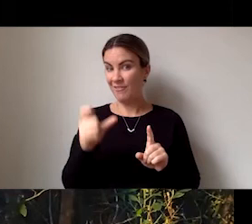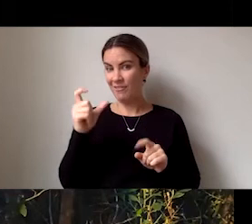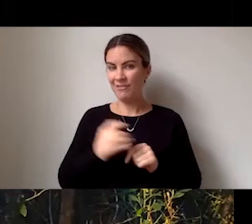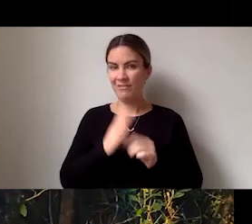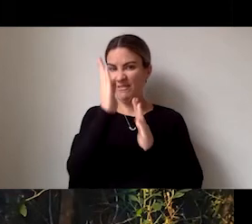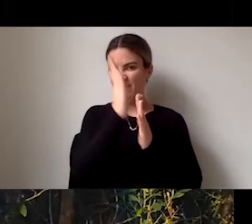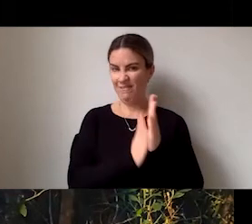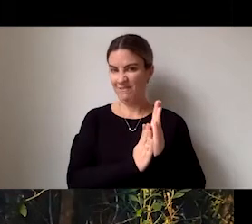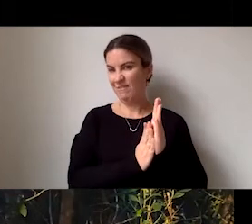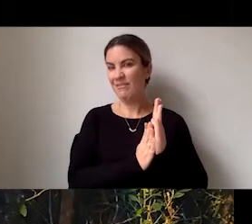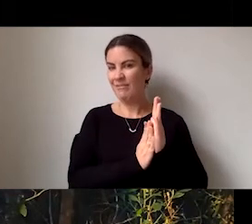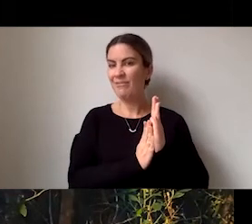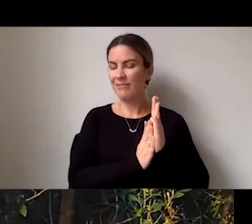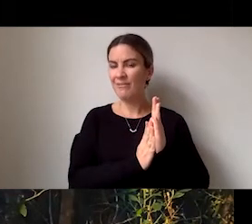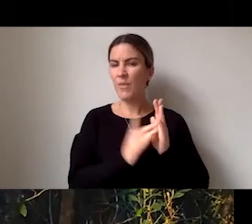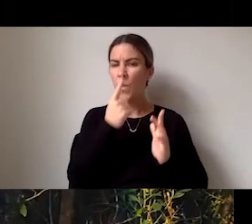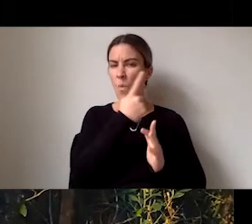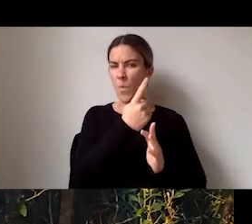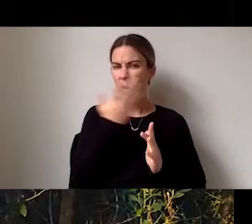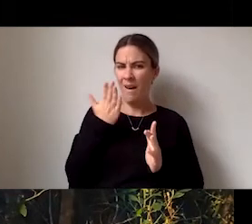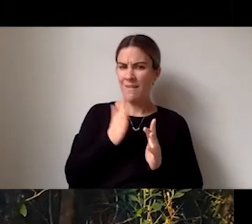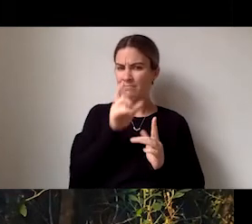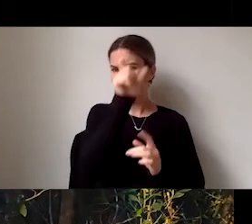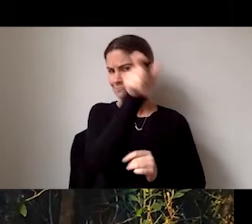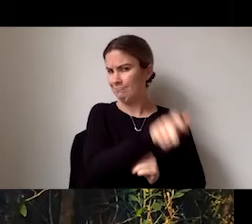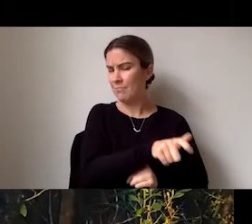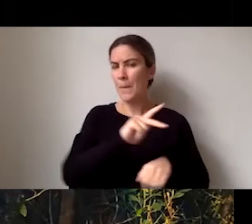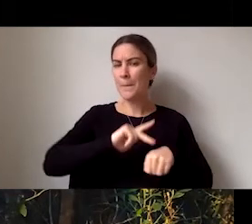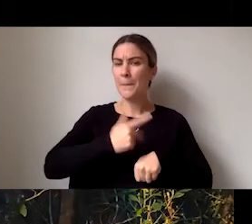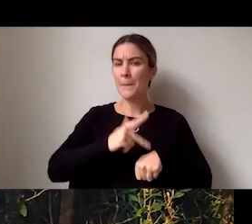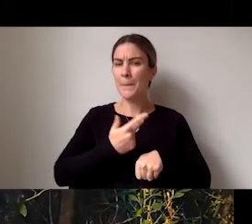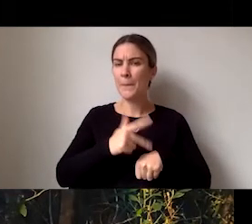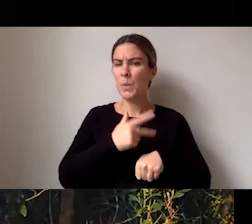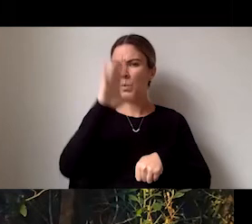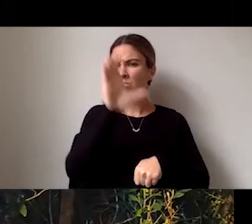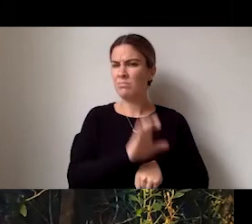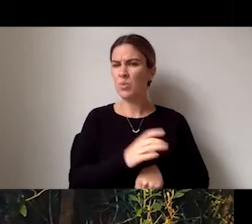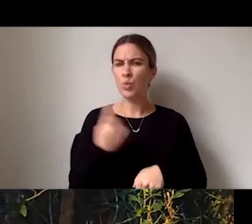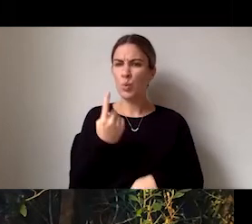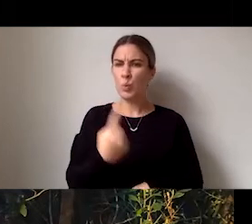On one half of the page it has a blue background and says, "Who am I?" On the other half